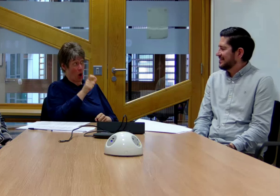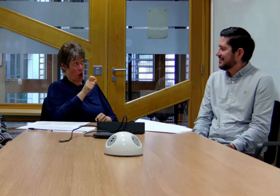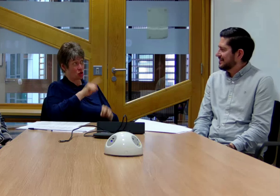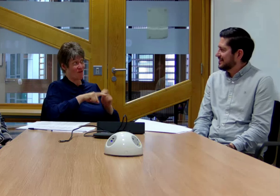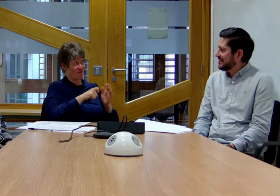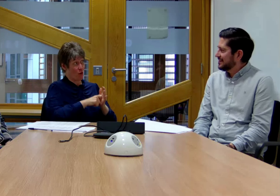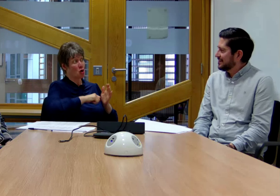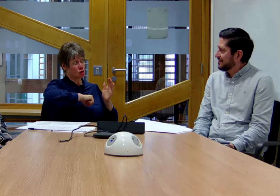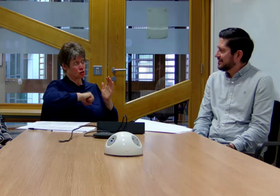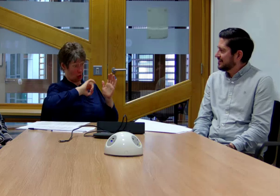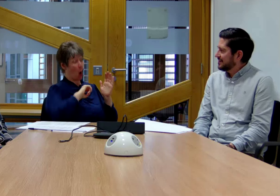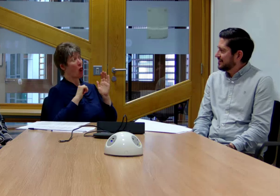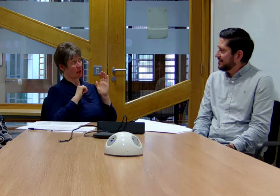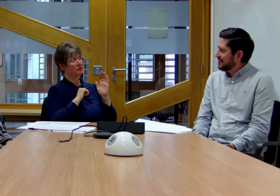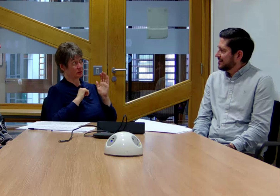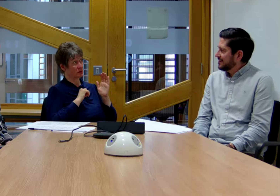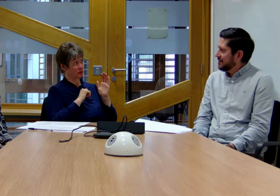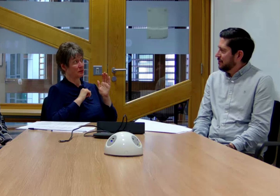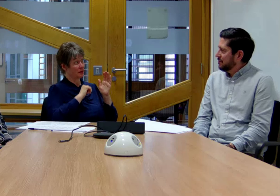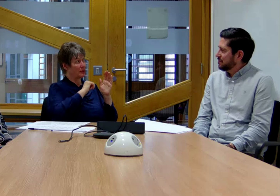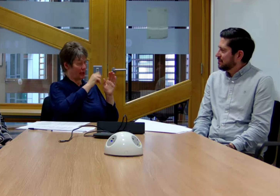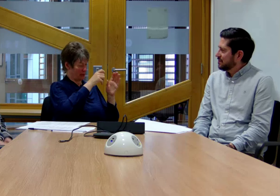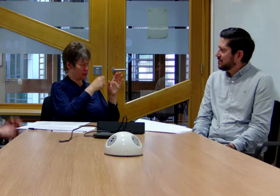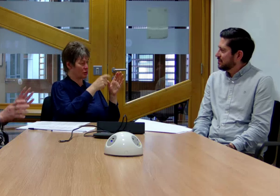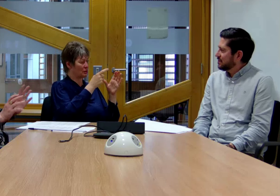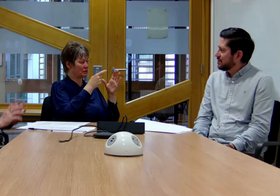work for Scotland, which is Alba ( al-a-pa ) and you quite often see businesses like,